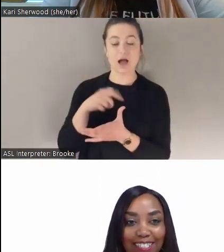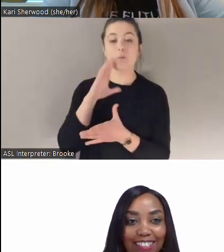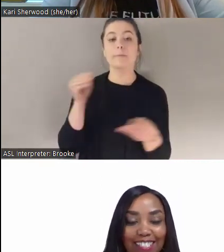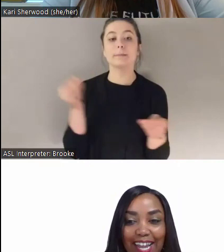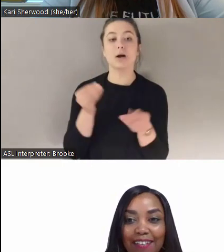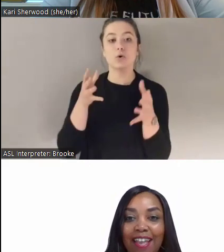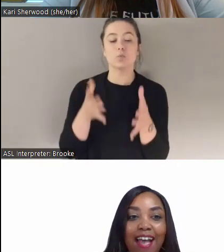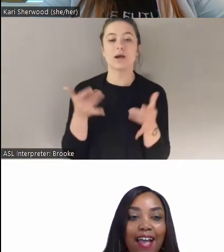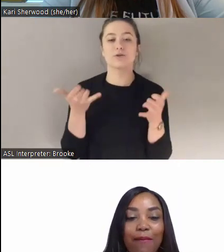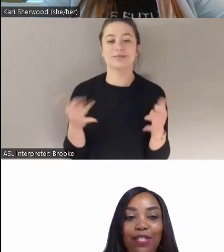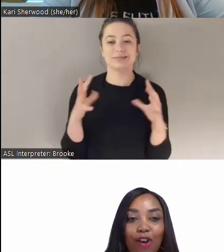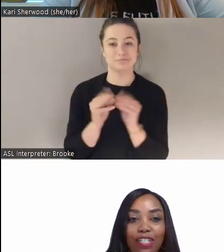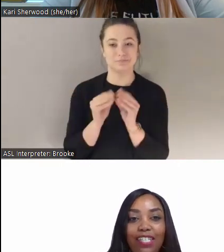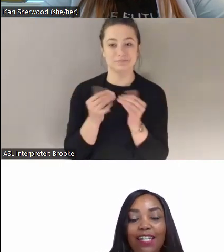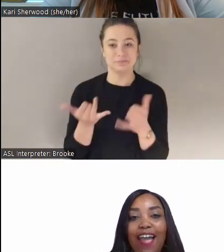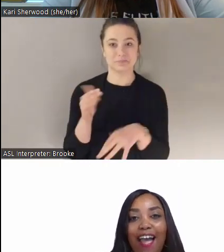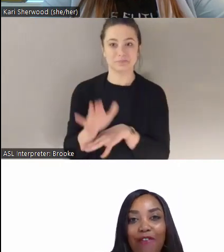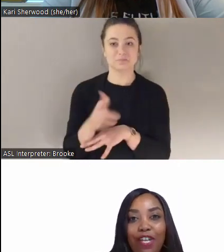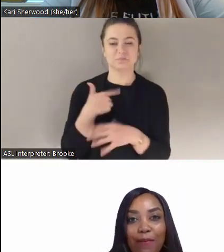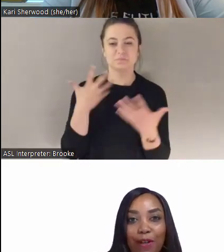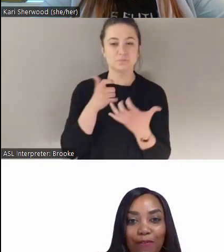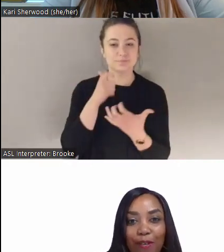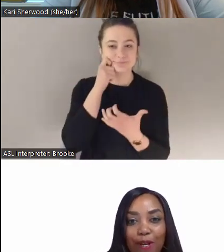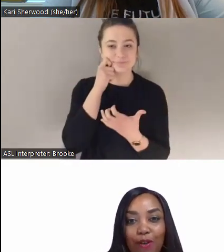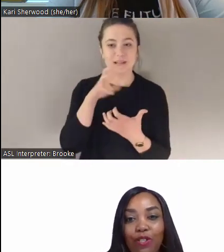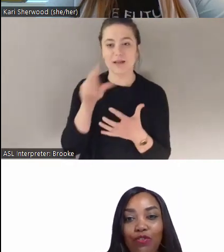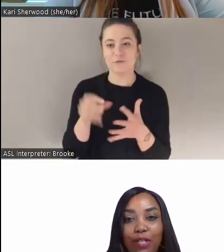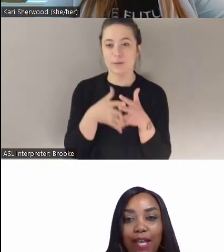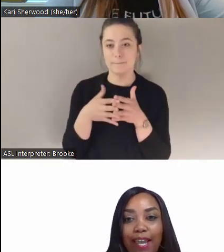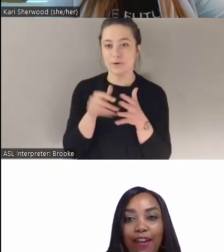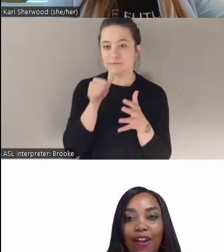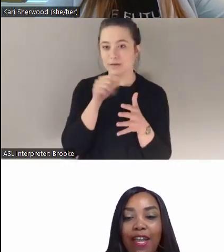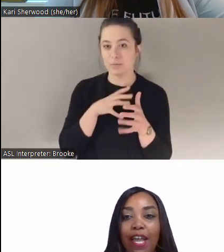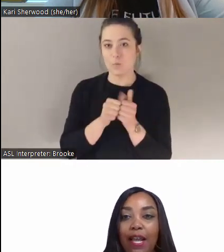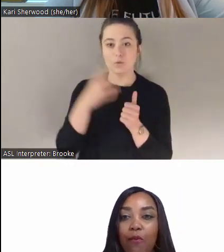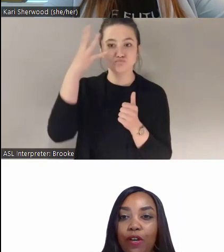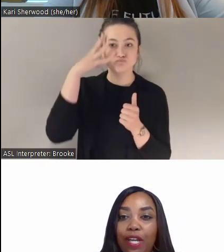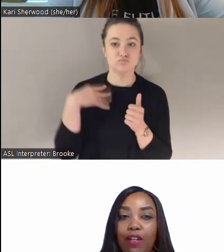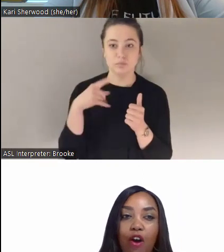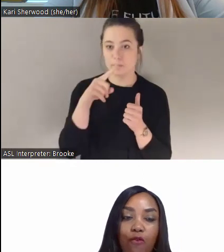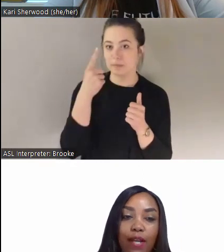session today. I'm a dark-skinned African American female with straight black hair and I'm wearing an off